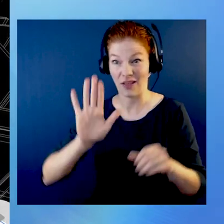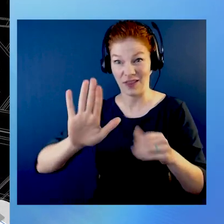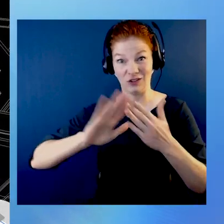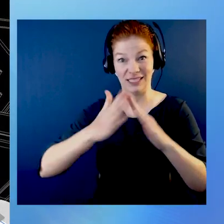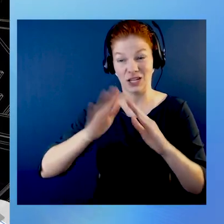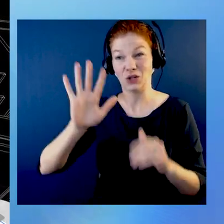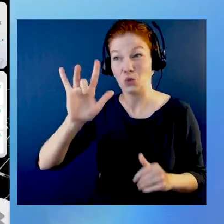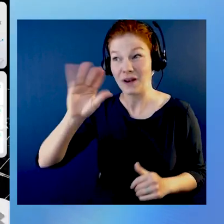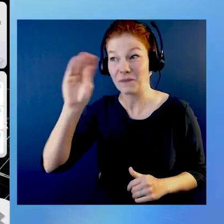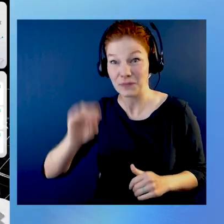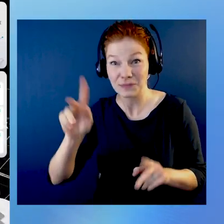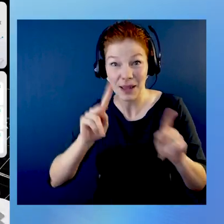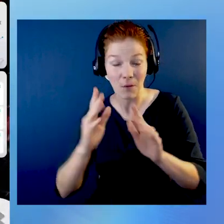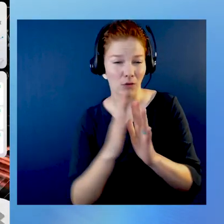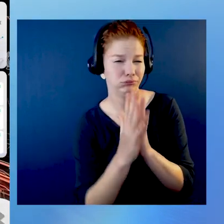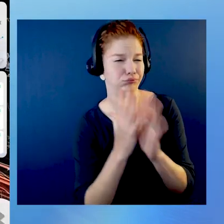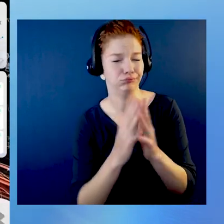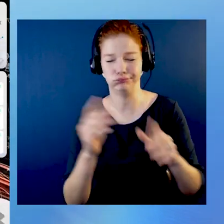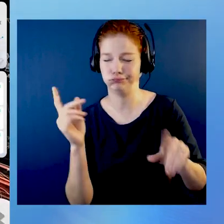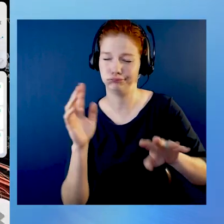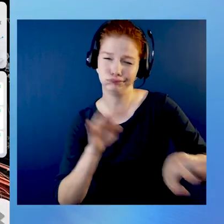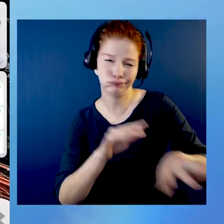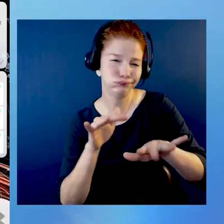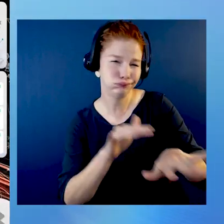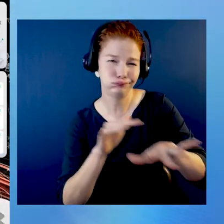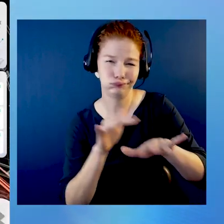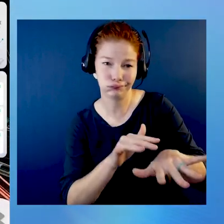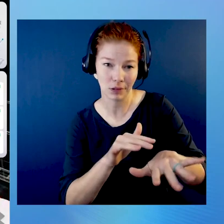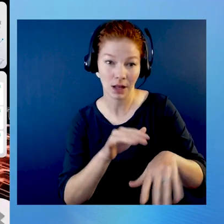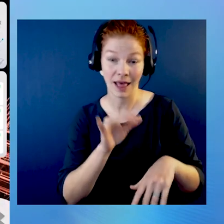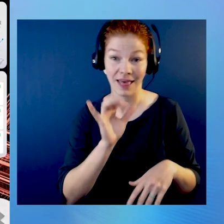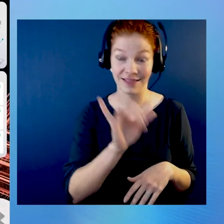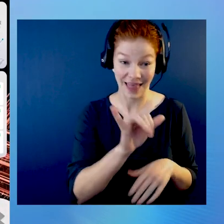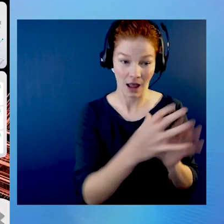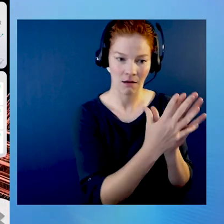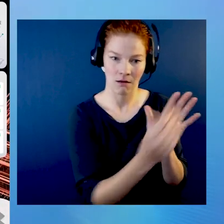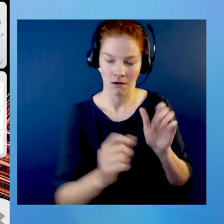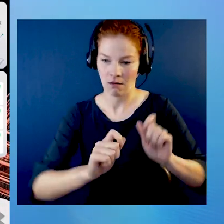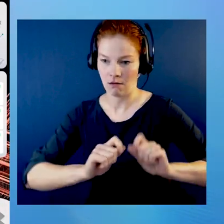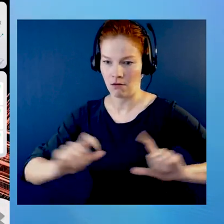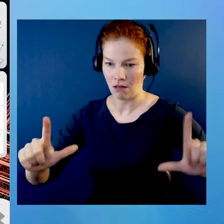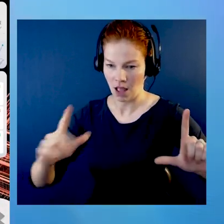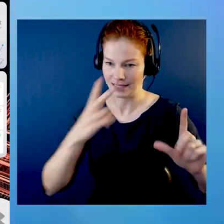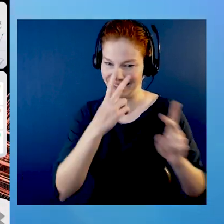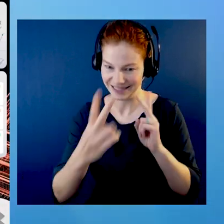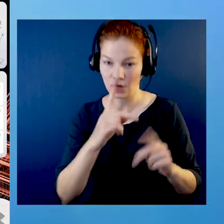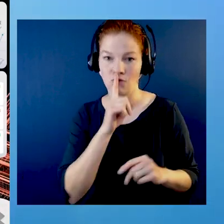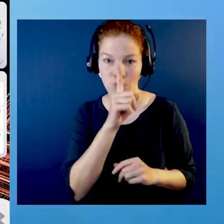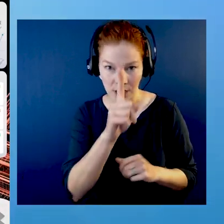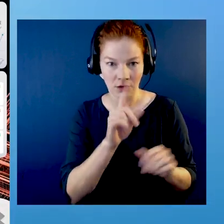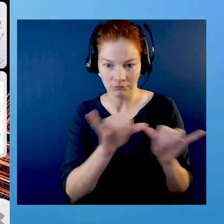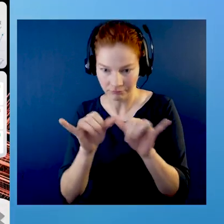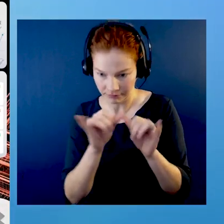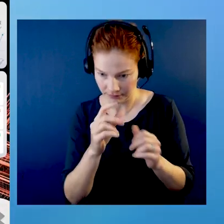The Digital Twin is really a faithfully created one-to-one model of the station's entire underground world,